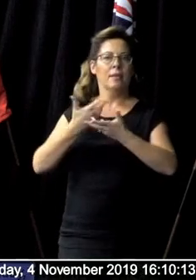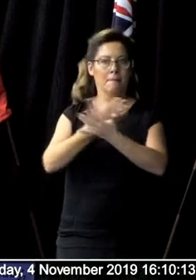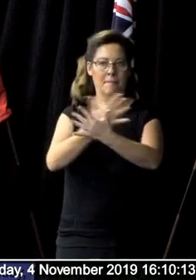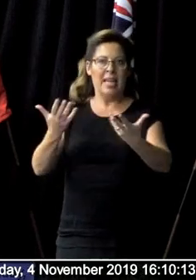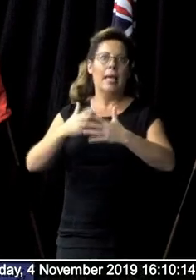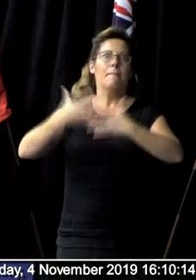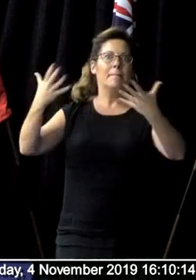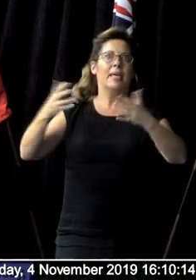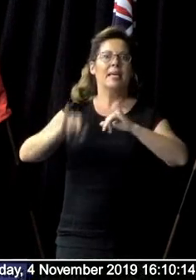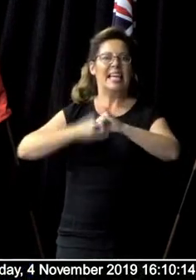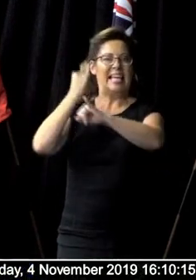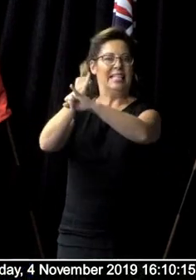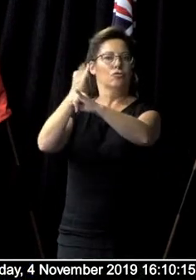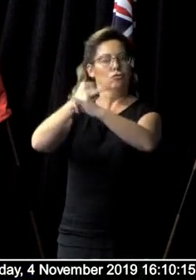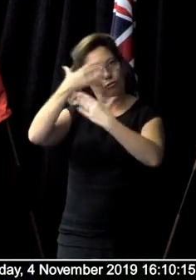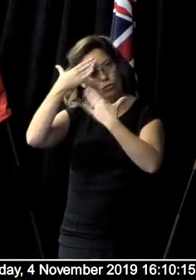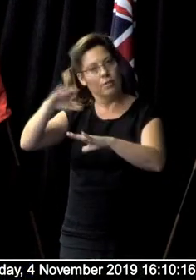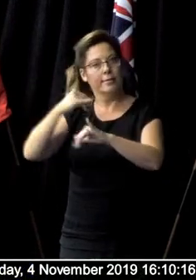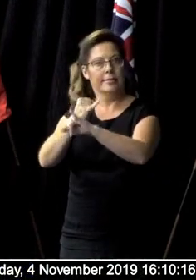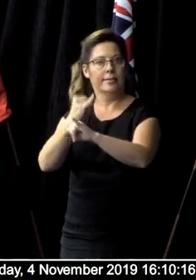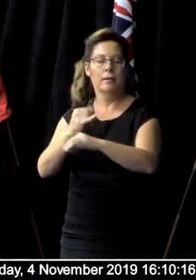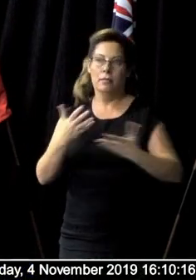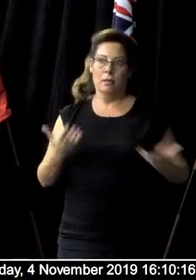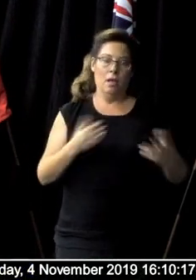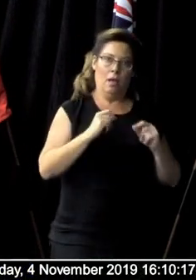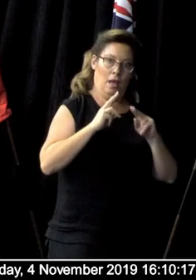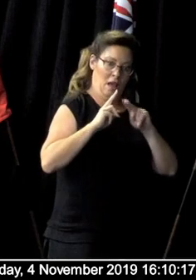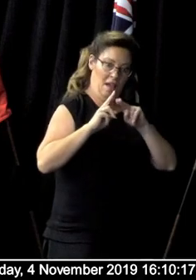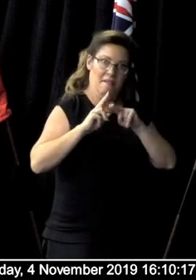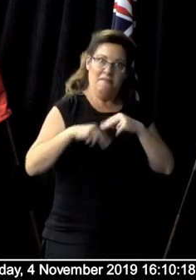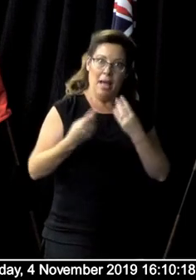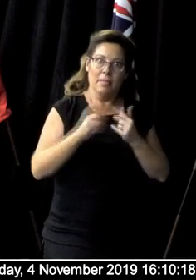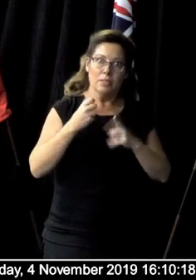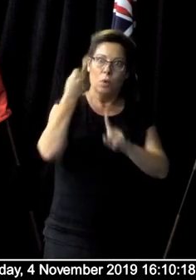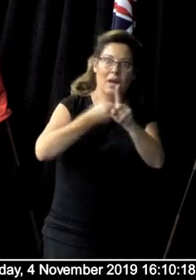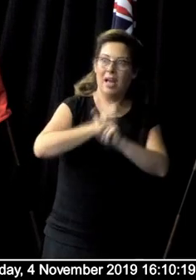families who were campaigning for institutions to stay open, as well as